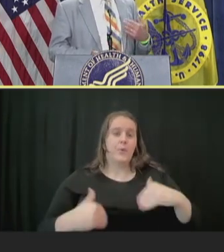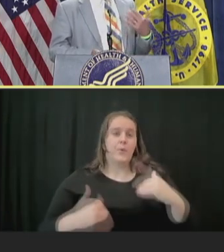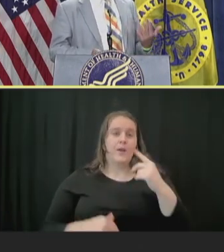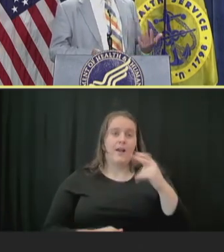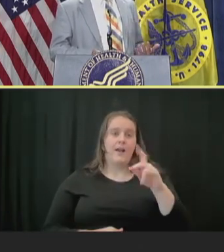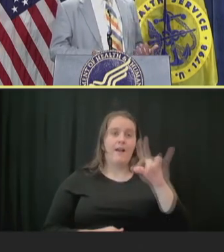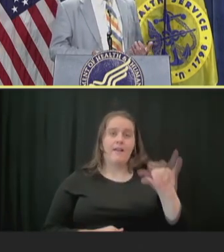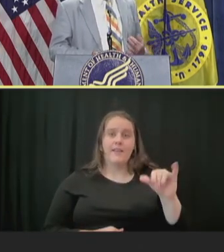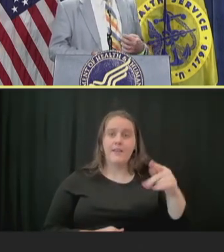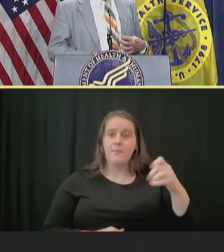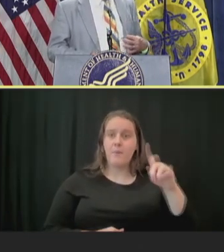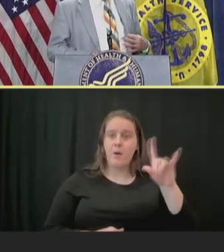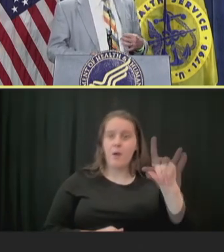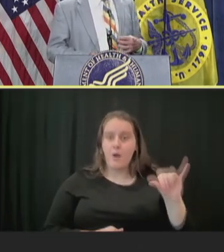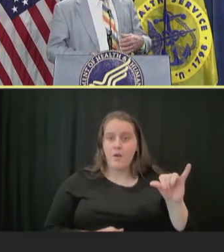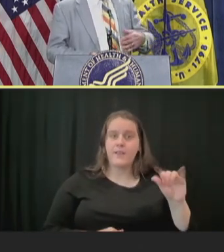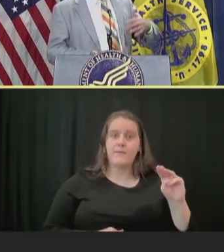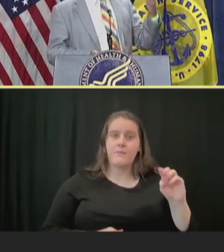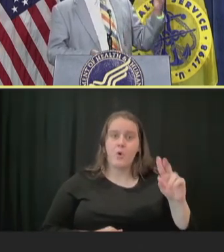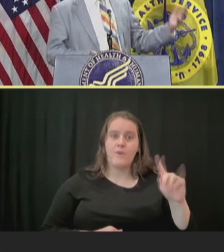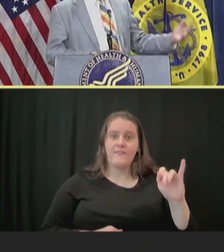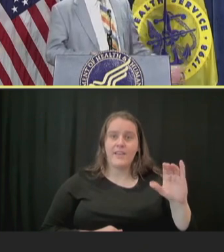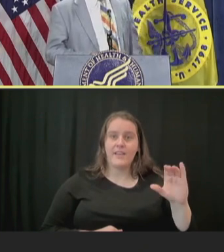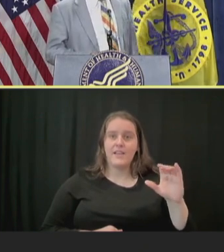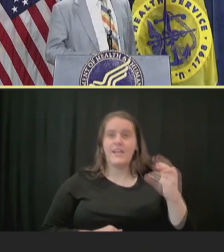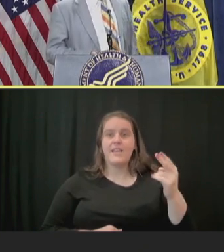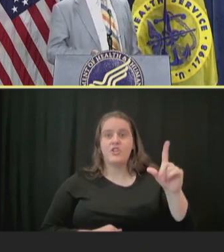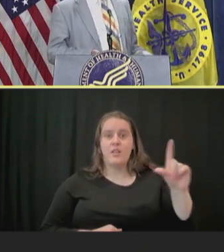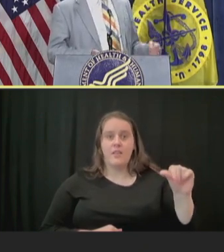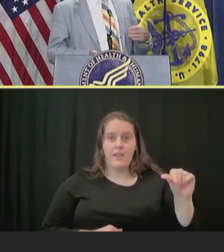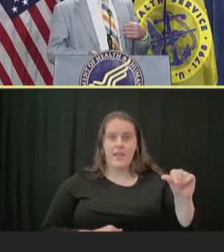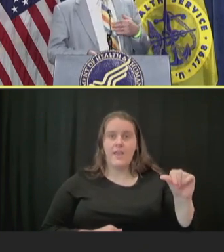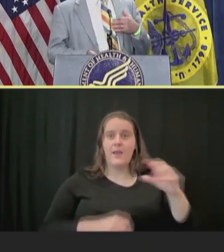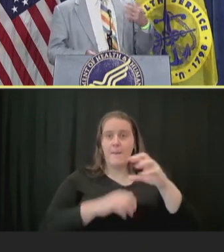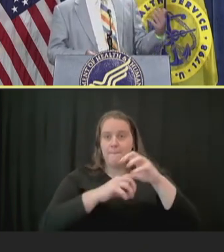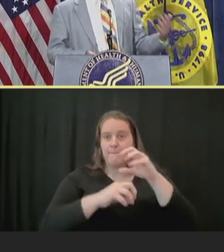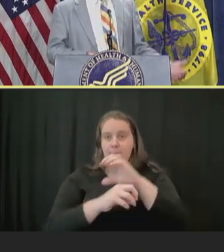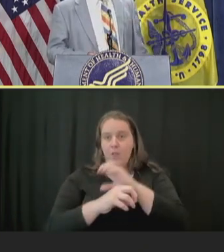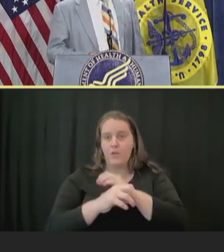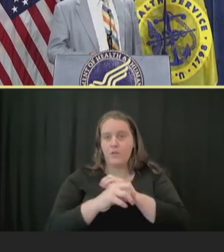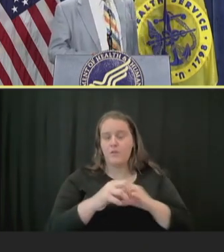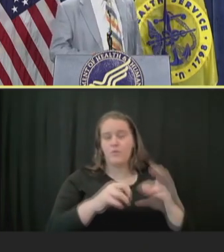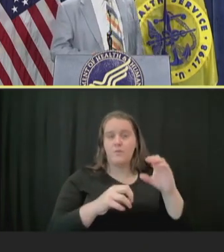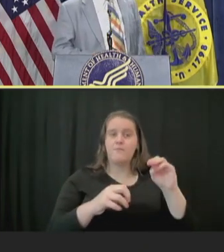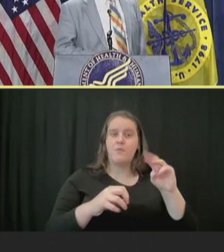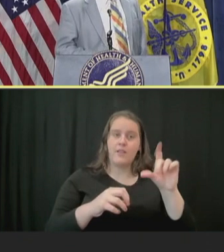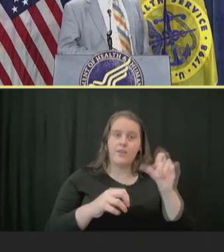HLA molecules. There are thousands of them expressed by the global population. That